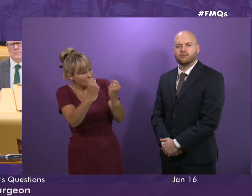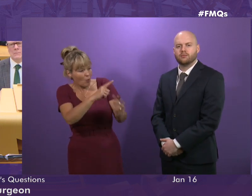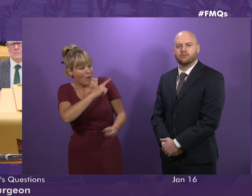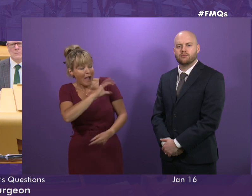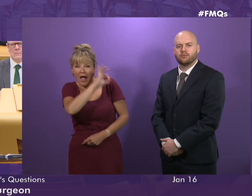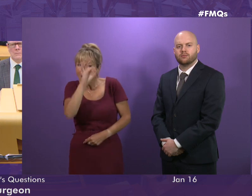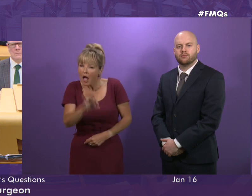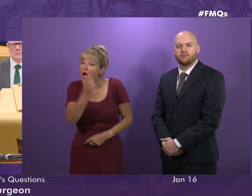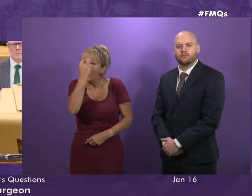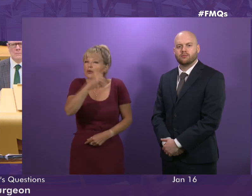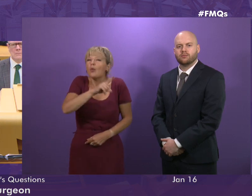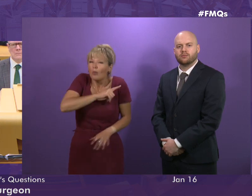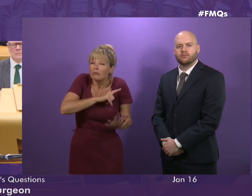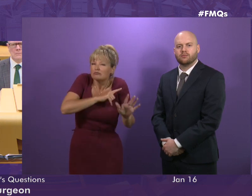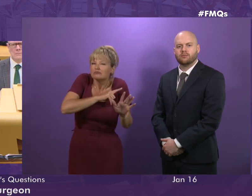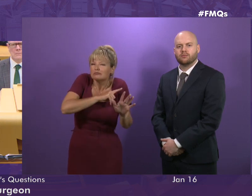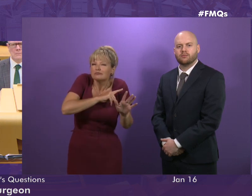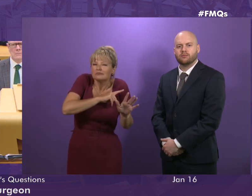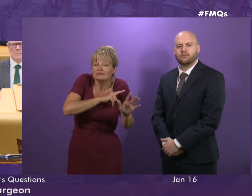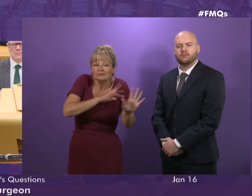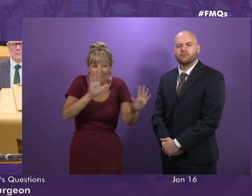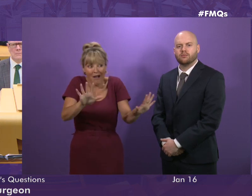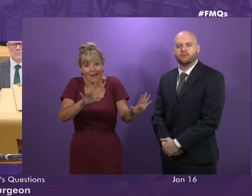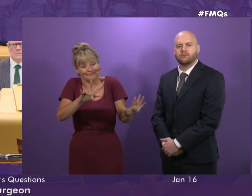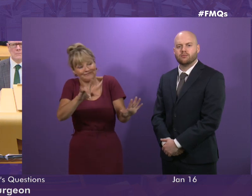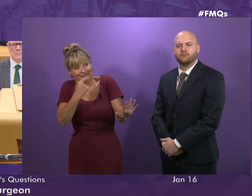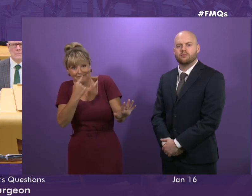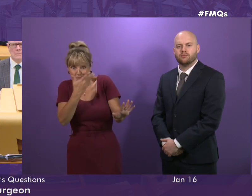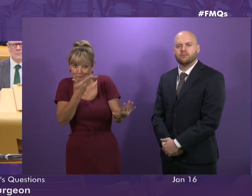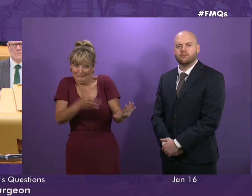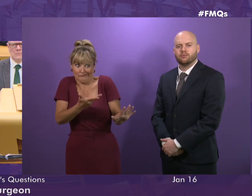just said in my exchange with Richard Leonard, decisions on fatal accident inquiries are